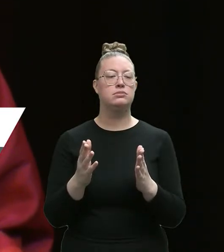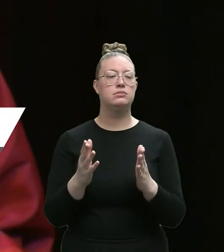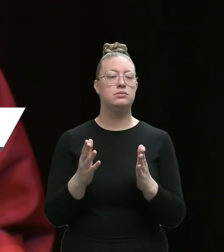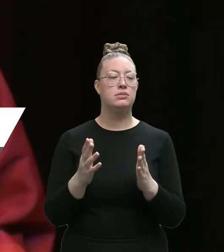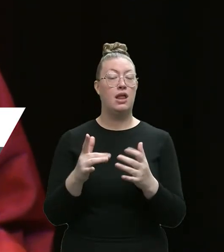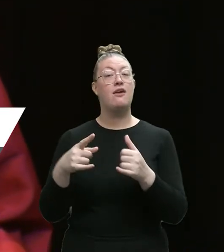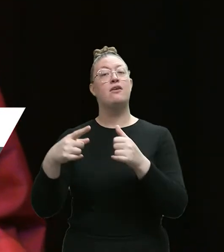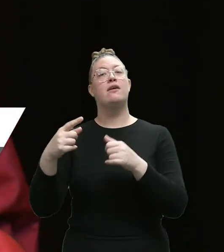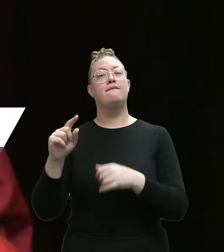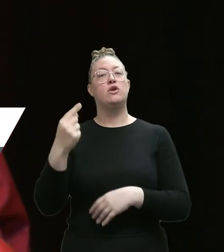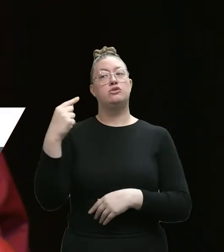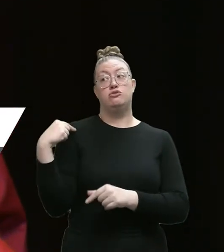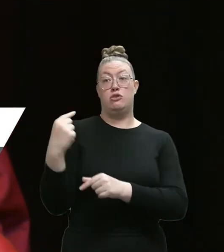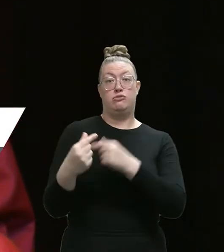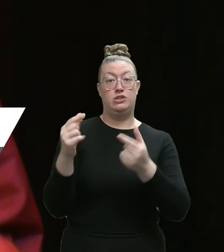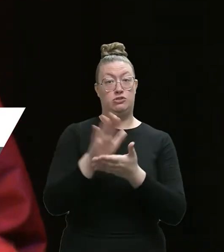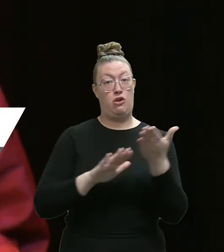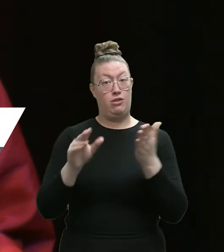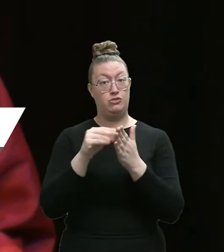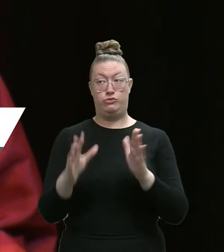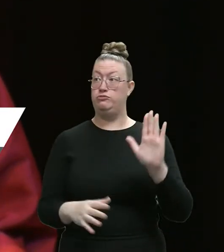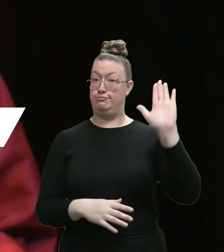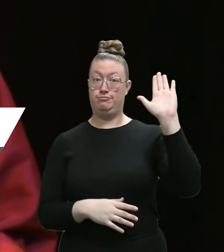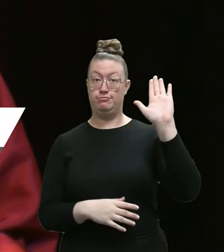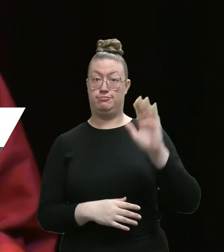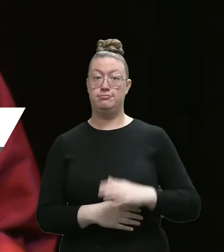Thanks for allowing me to share this day with you and I wish you the very best.